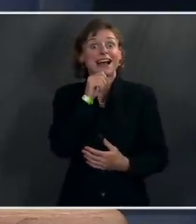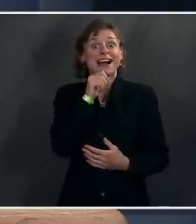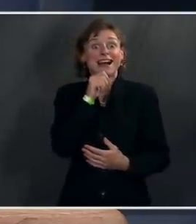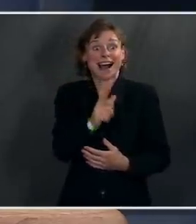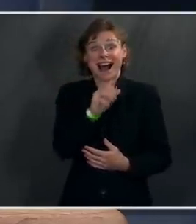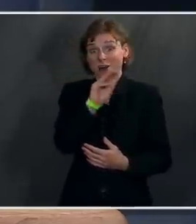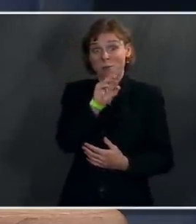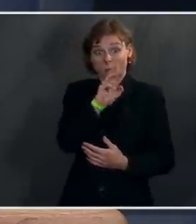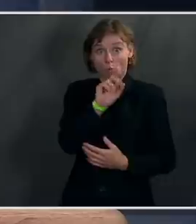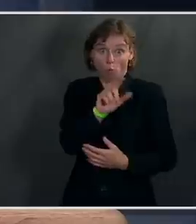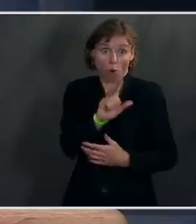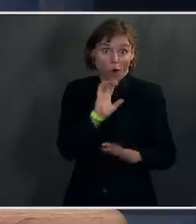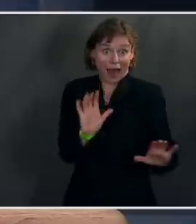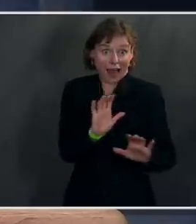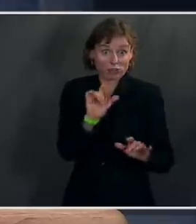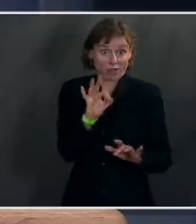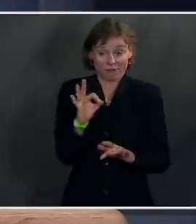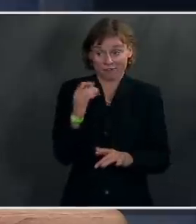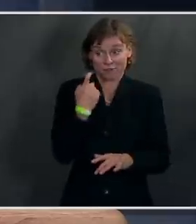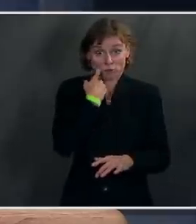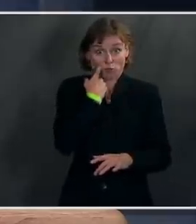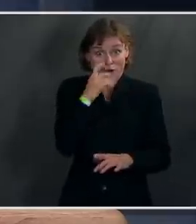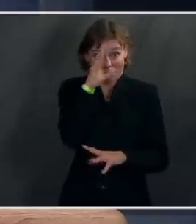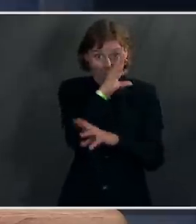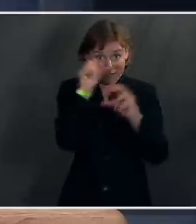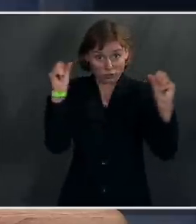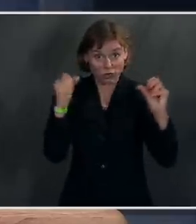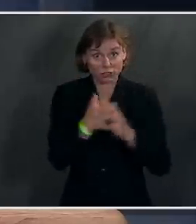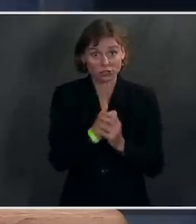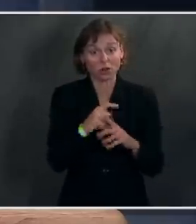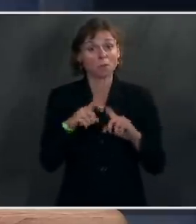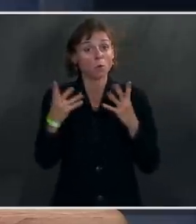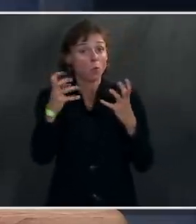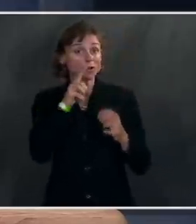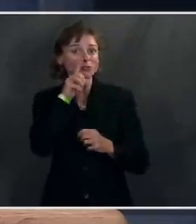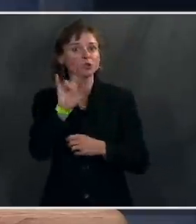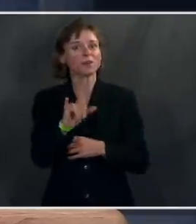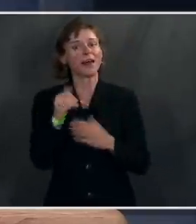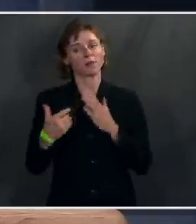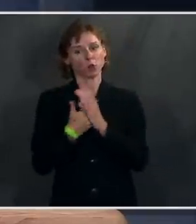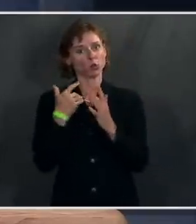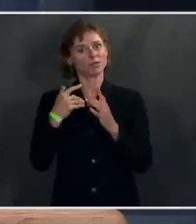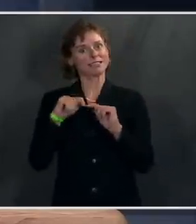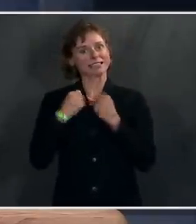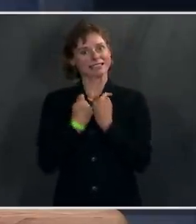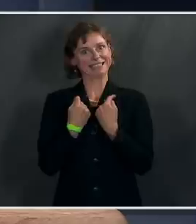But we want to ensure that our team, led by the new hopefully newly confirmed soon,